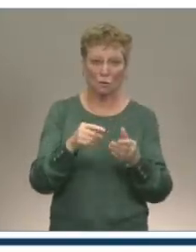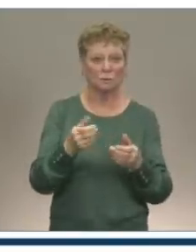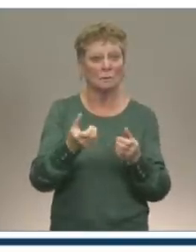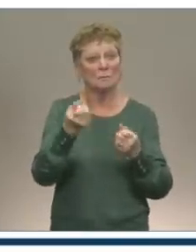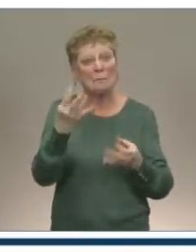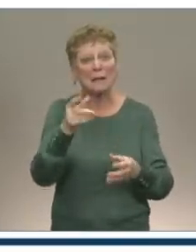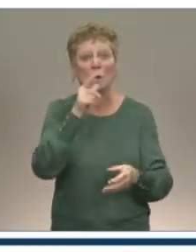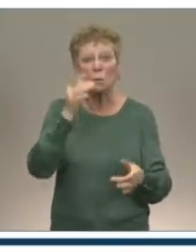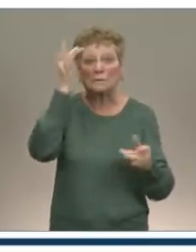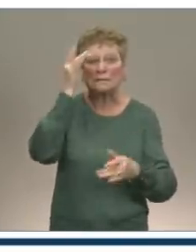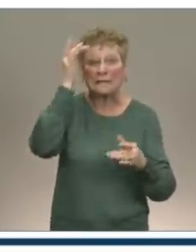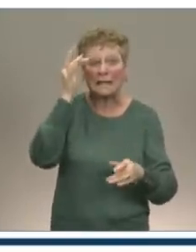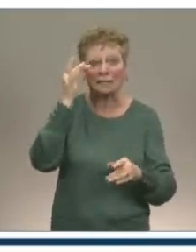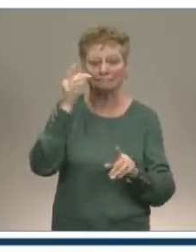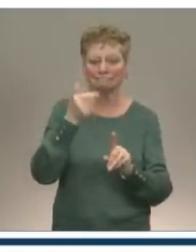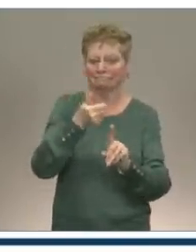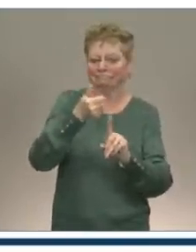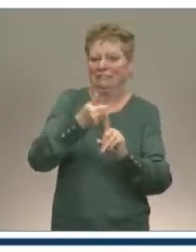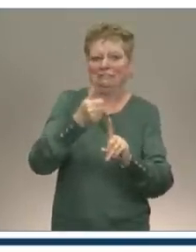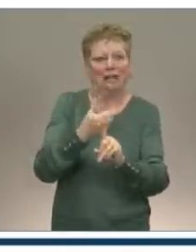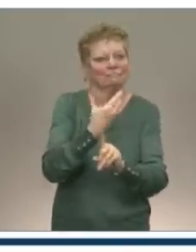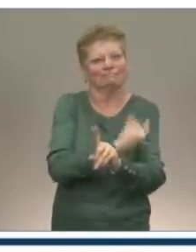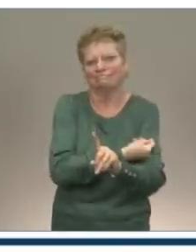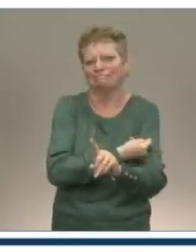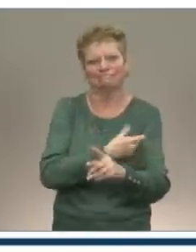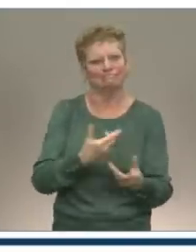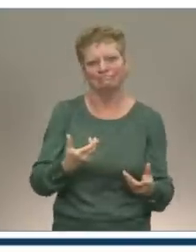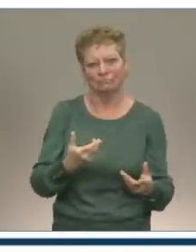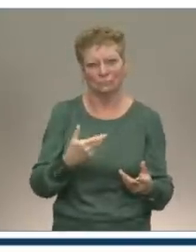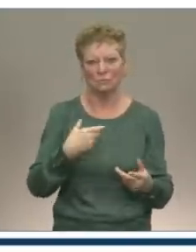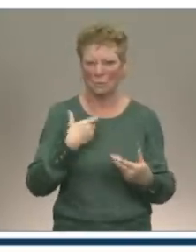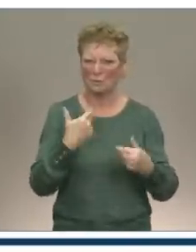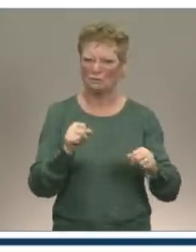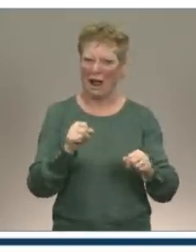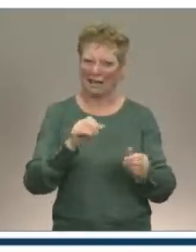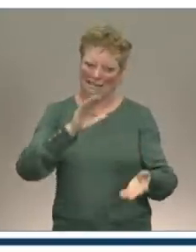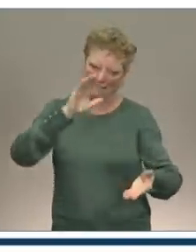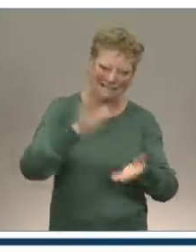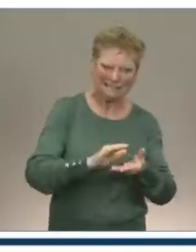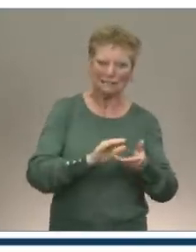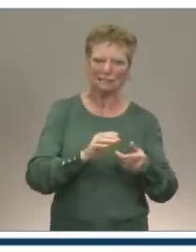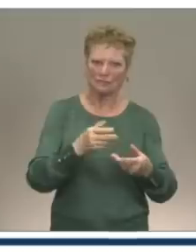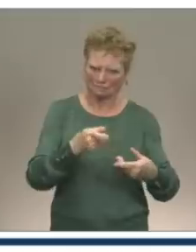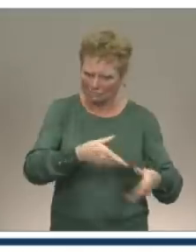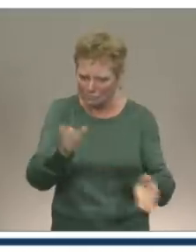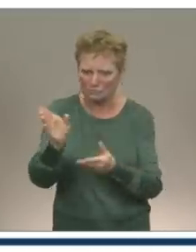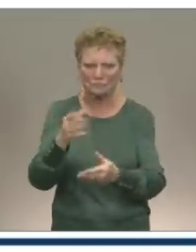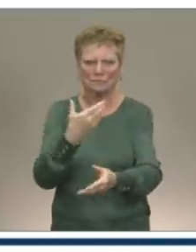children so we can put a stop to that we just have to increase the vaccination rates so to help we